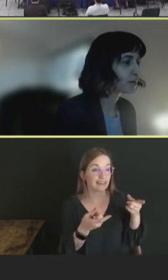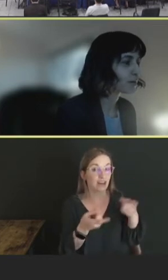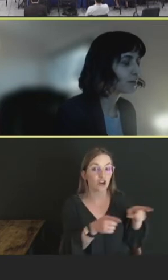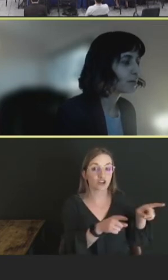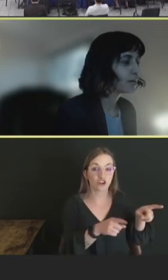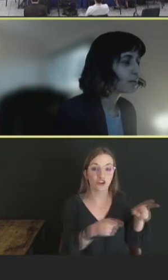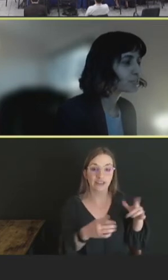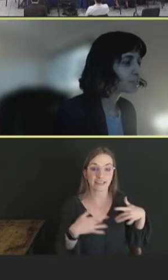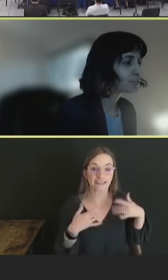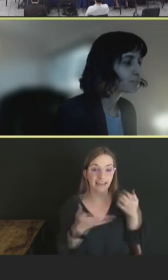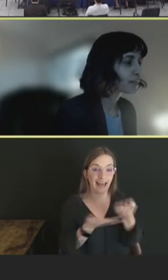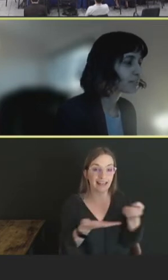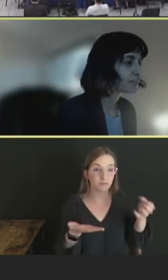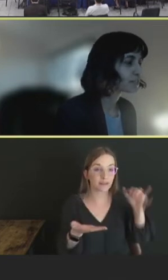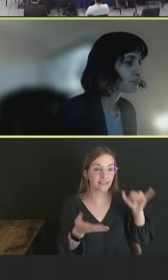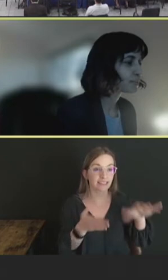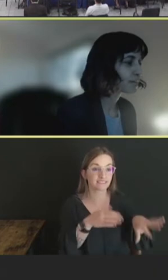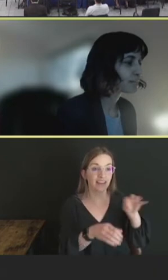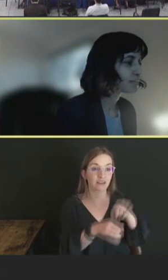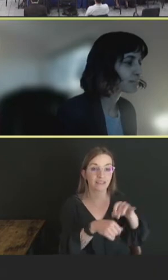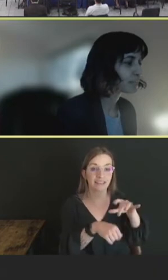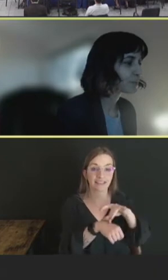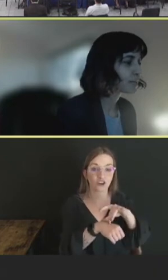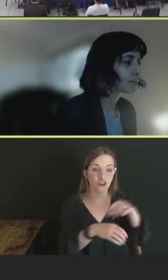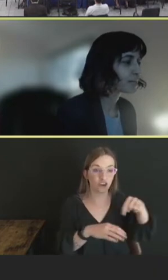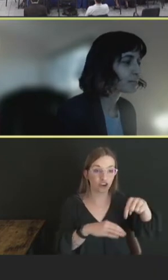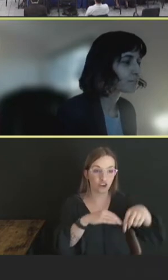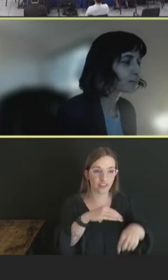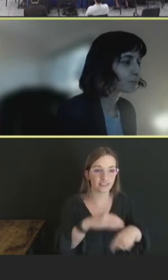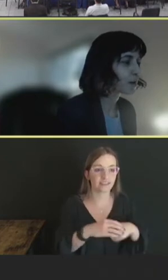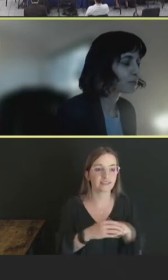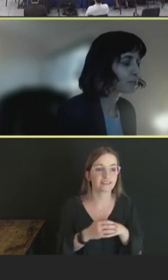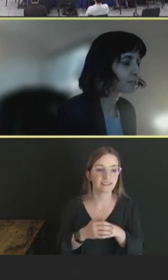It's used in vaccines for its antiseptic and antifungal properties,